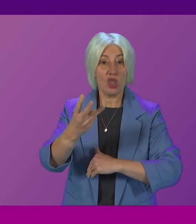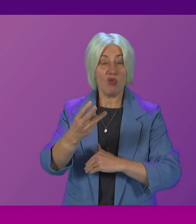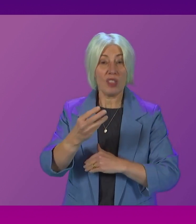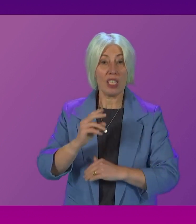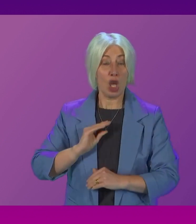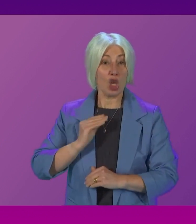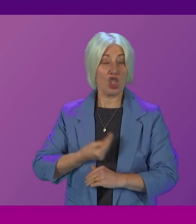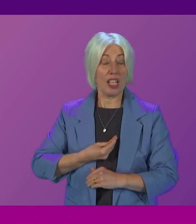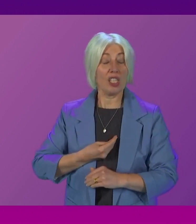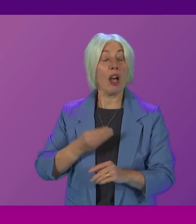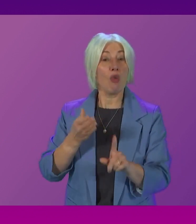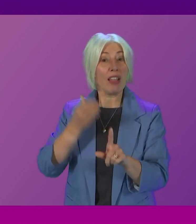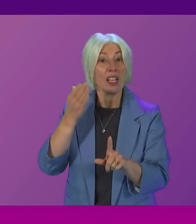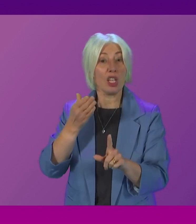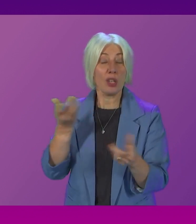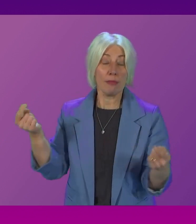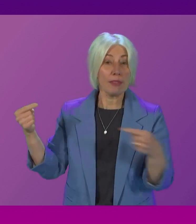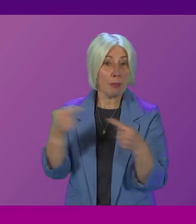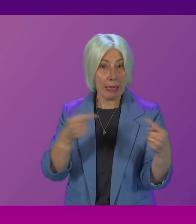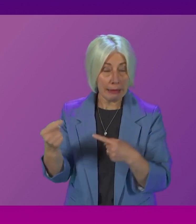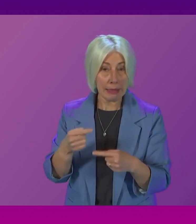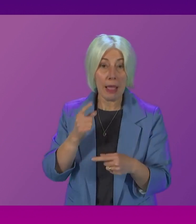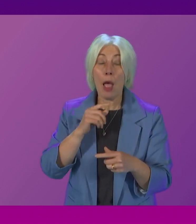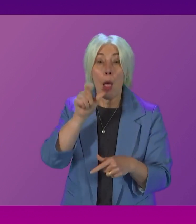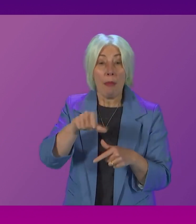was thrown out of the public gallery and another law-abiding woman was threatened with arrest.